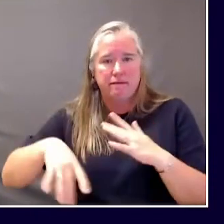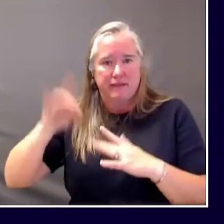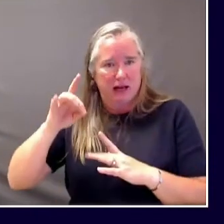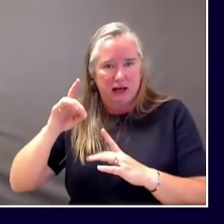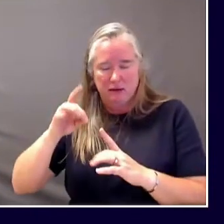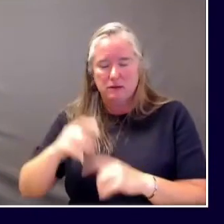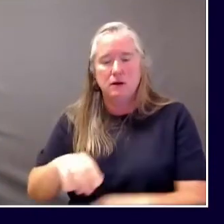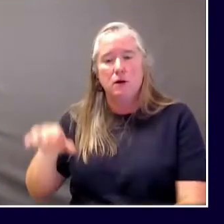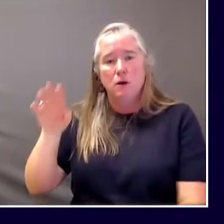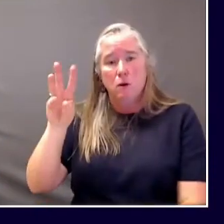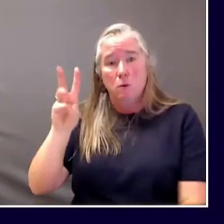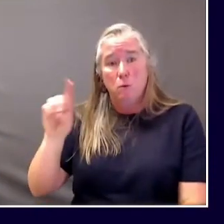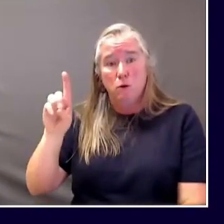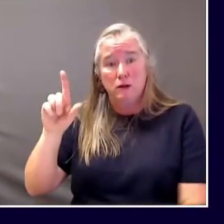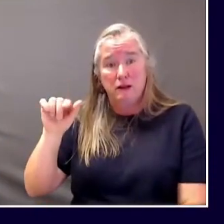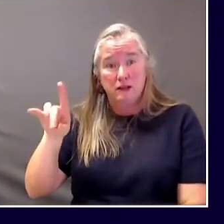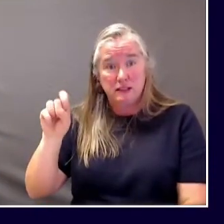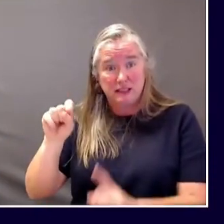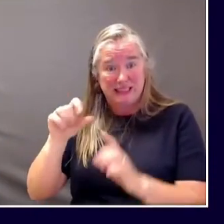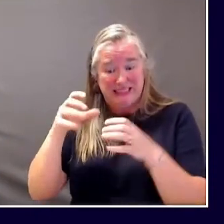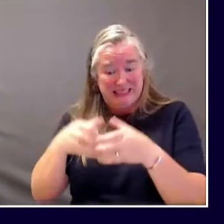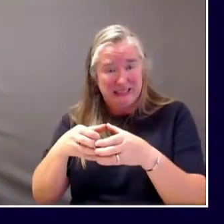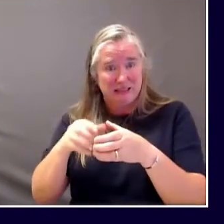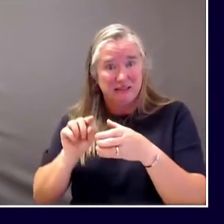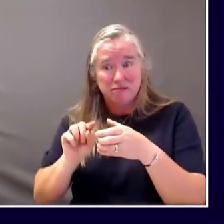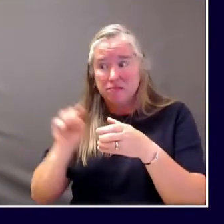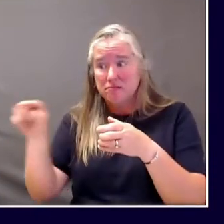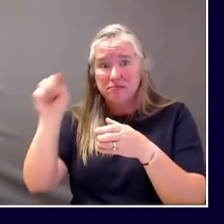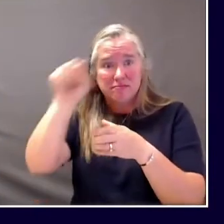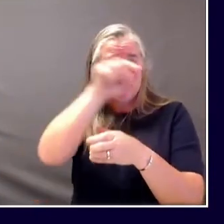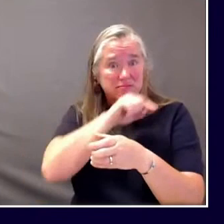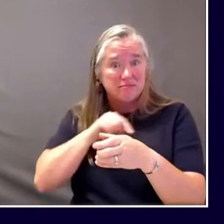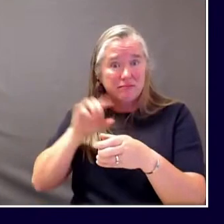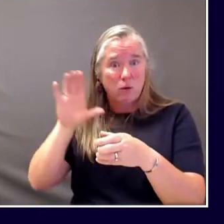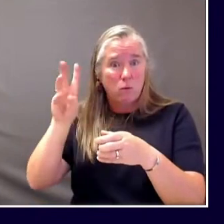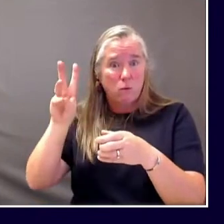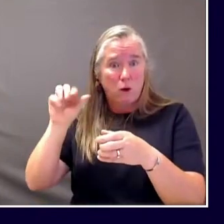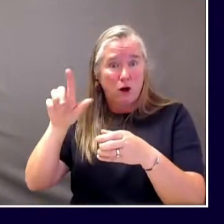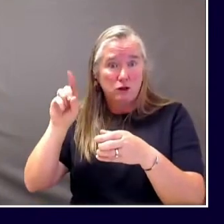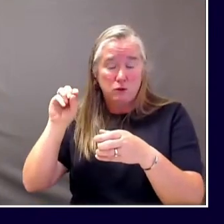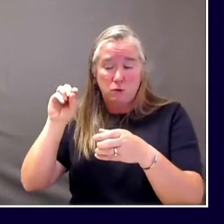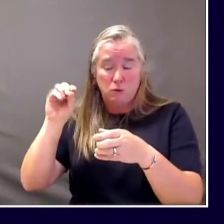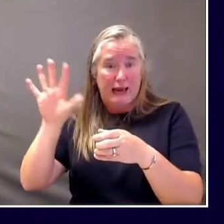woodlands and anything that may